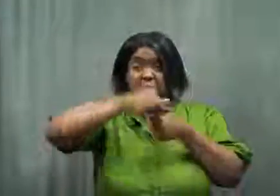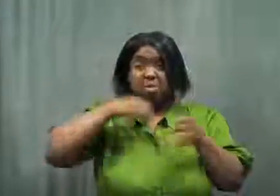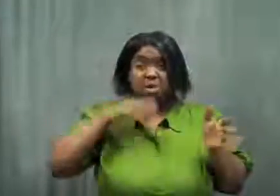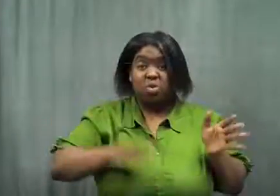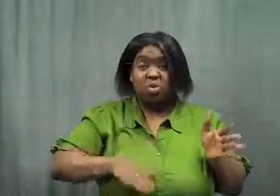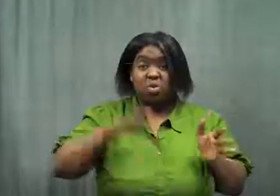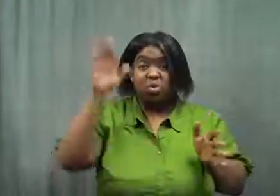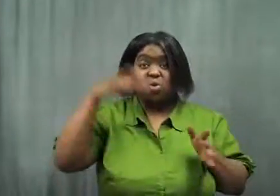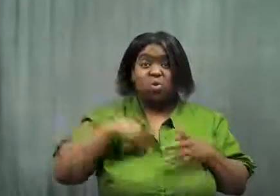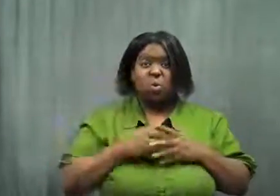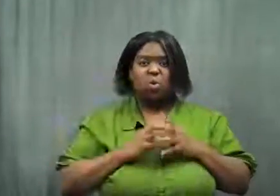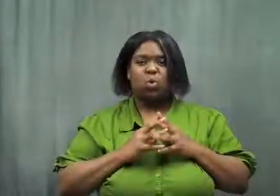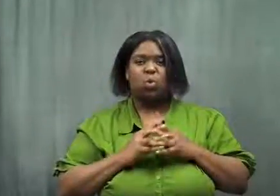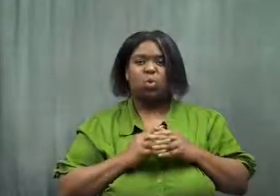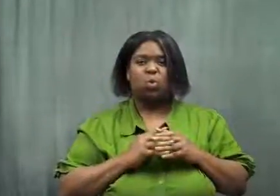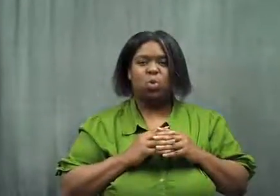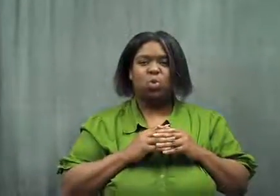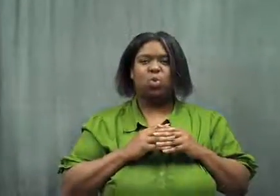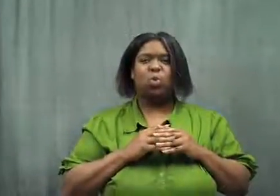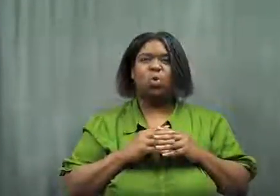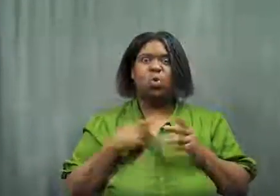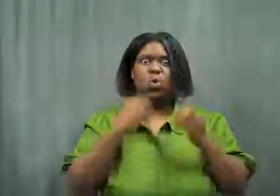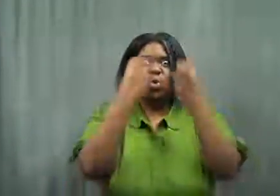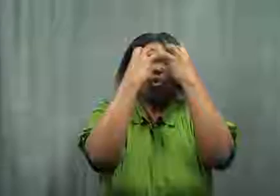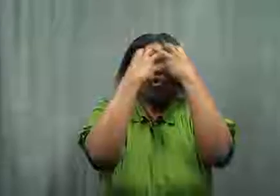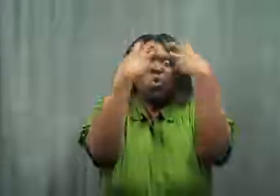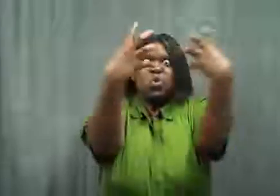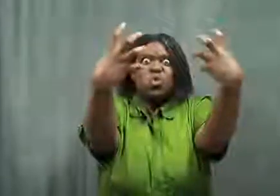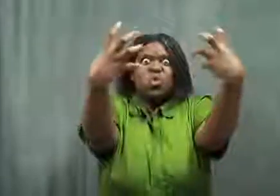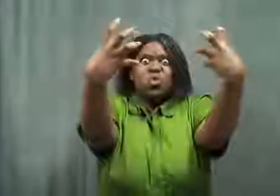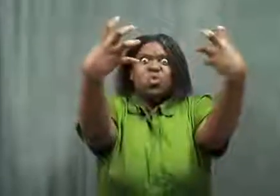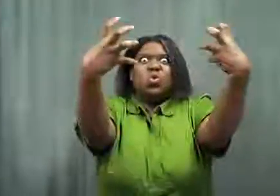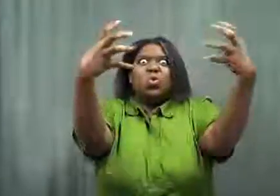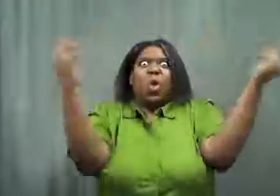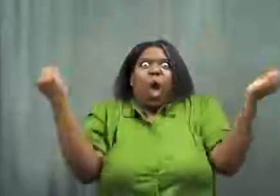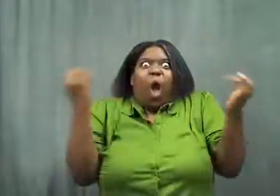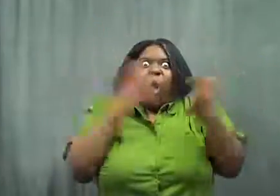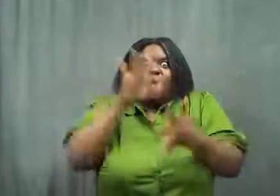But me, as long as I could remember, they would make my eyes BUG right out,